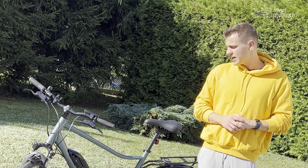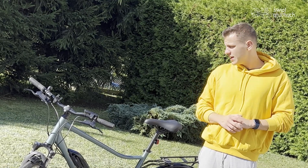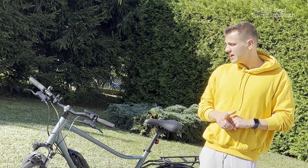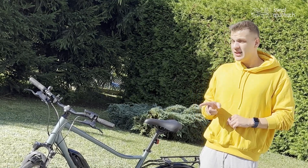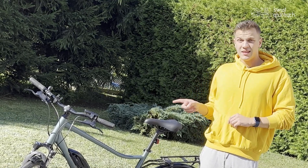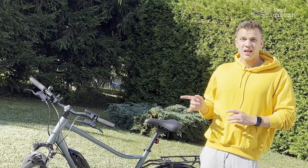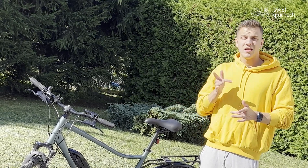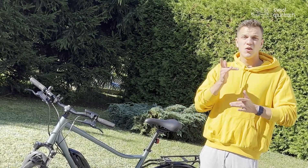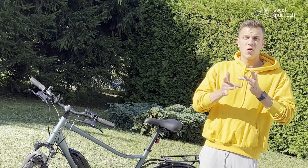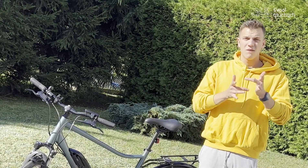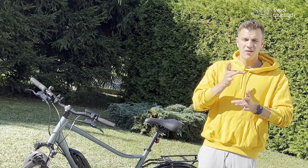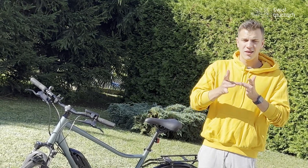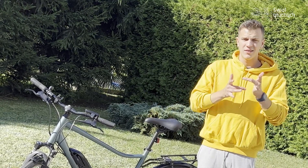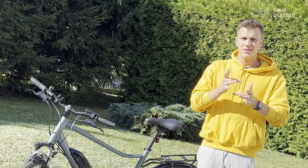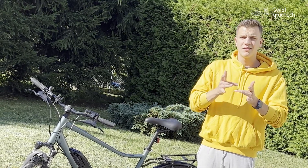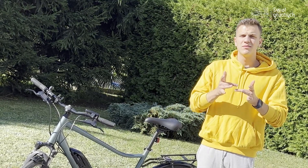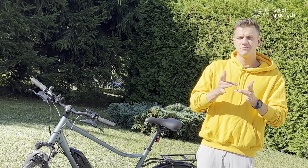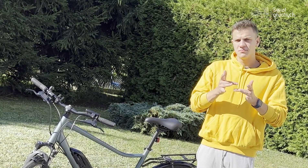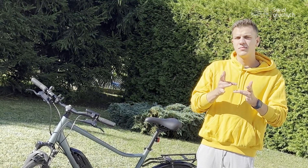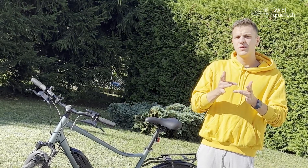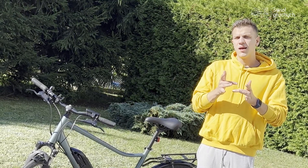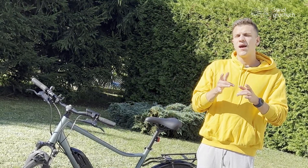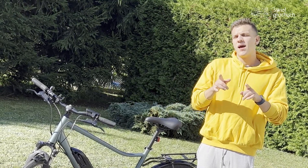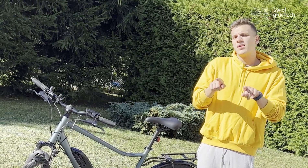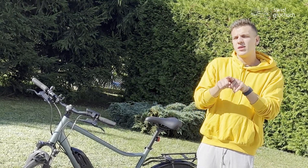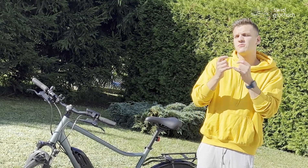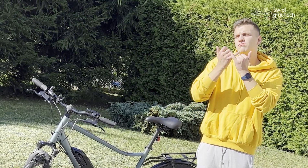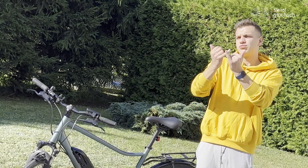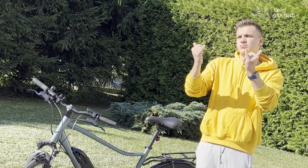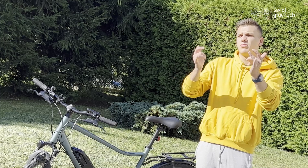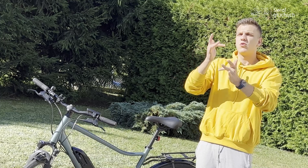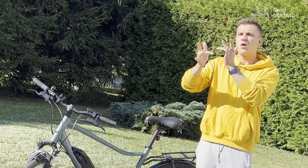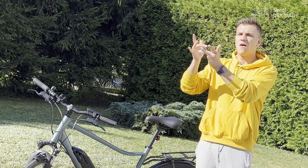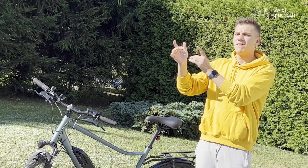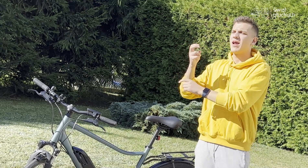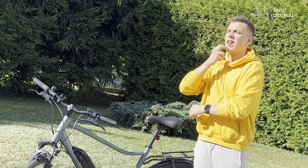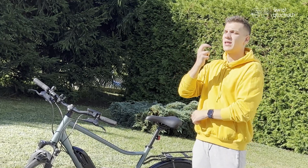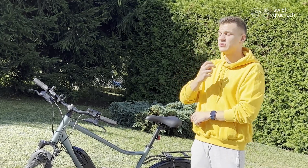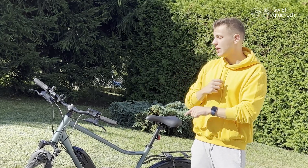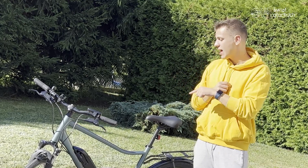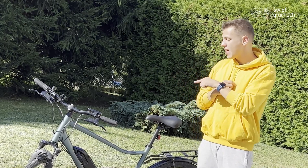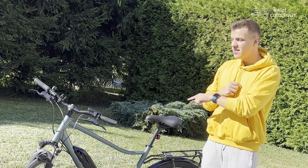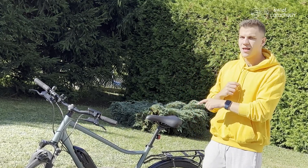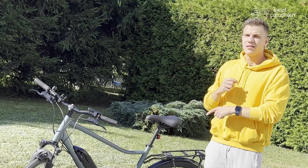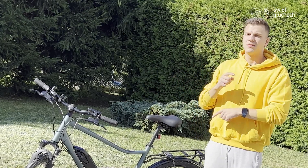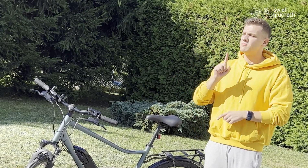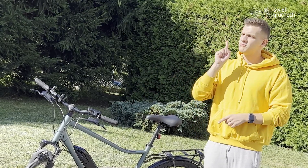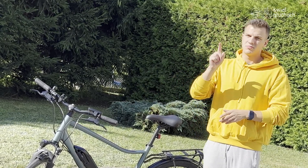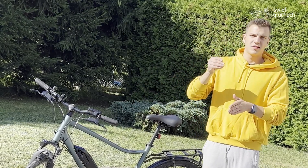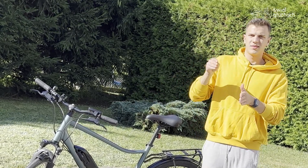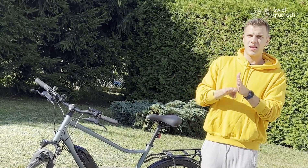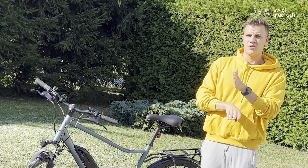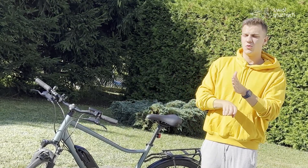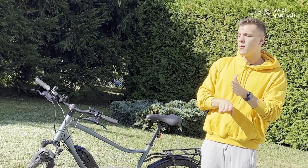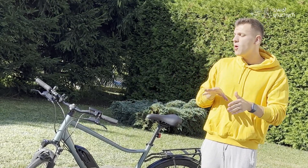This is the cheapest electric bicycle on the market.